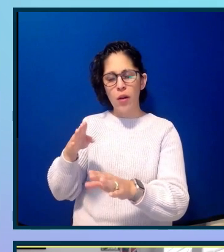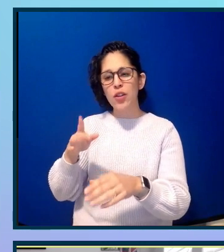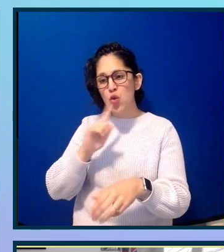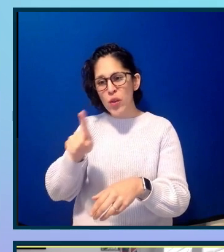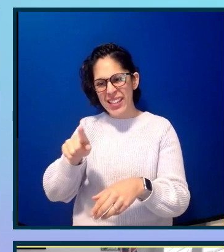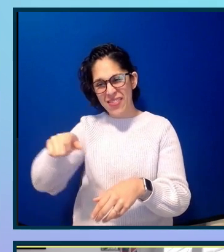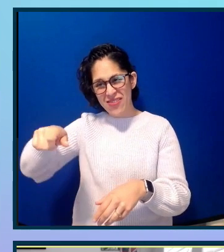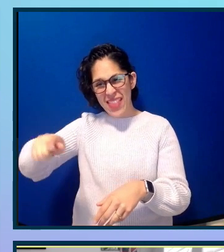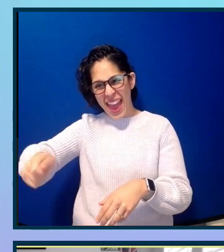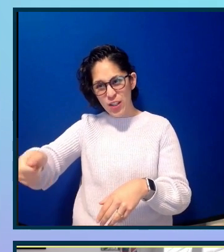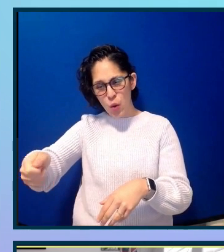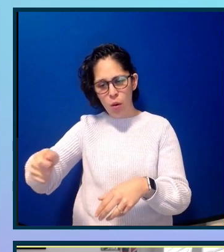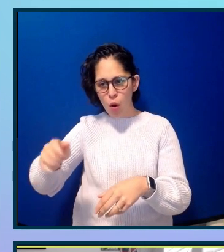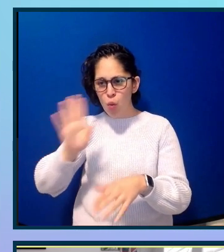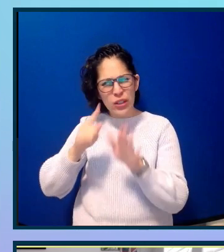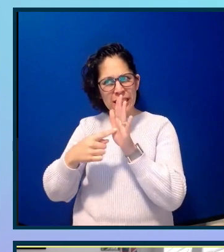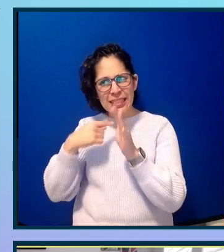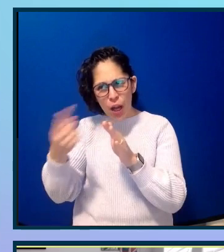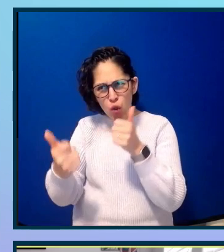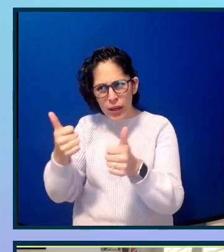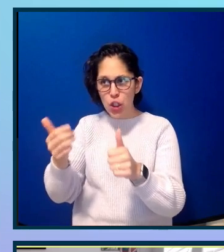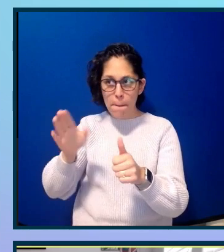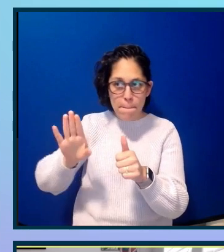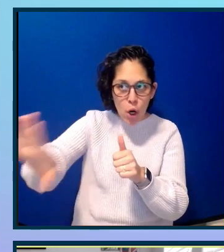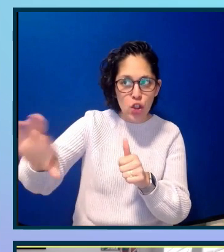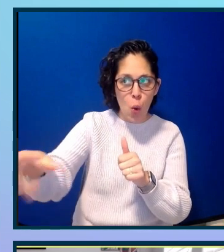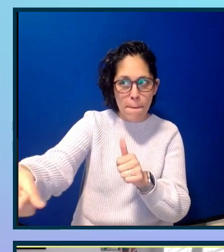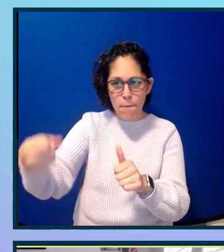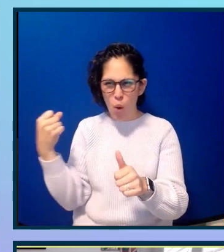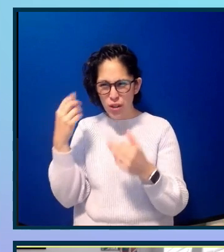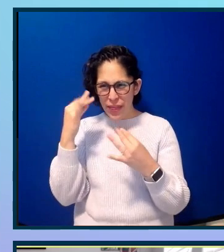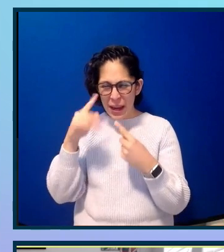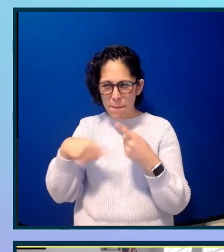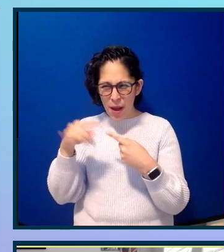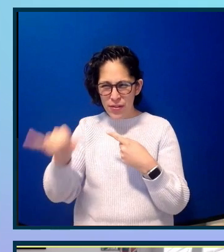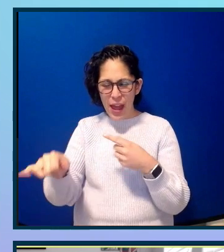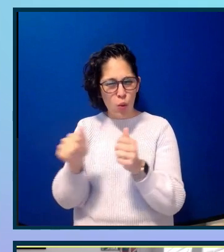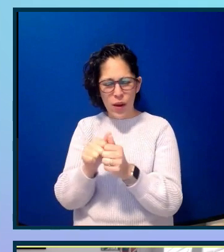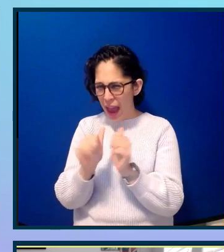are you meant to pull or push? So think about that in the way that the controls are established.